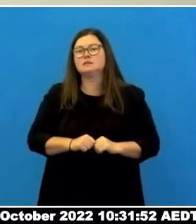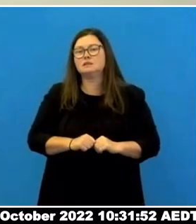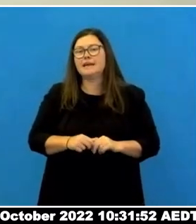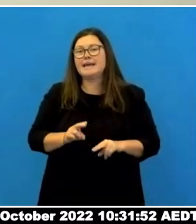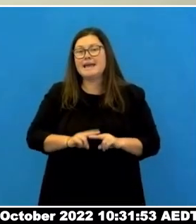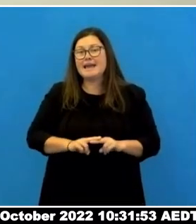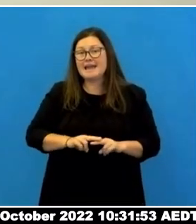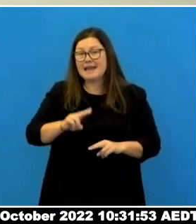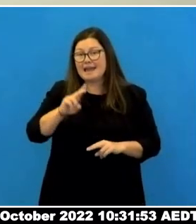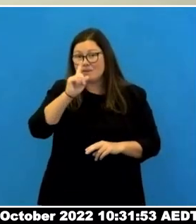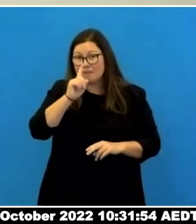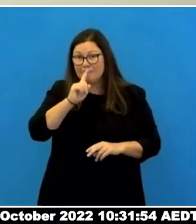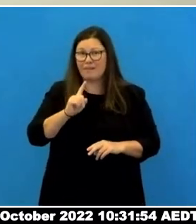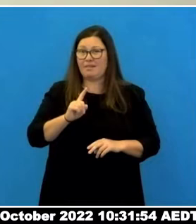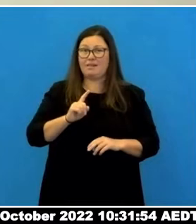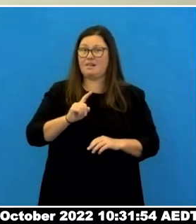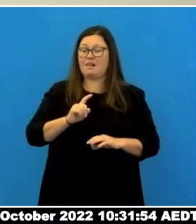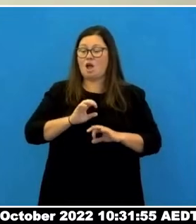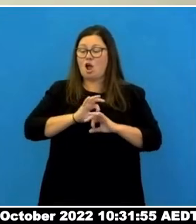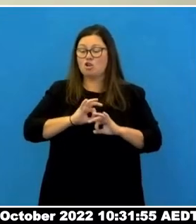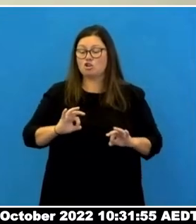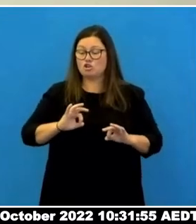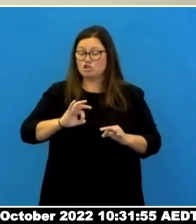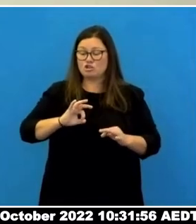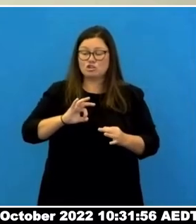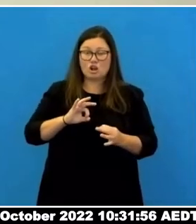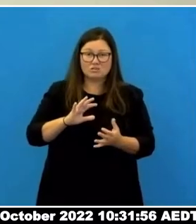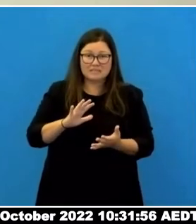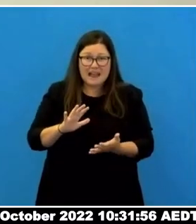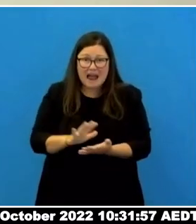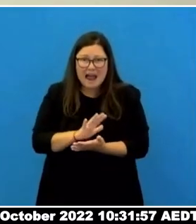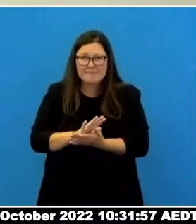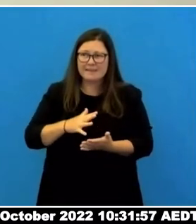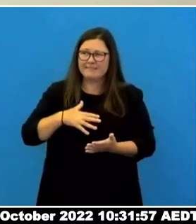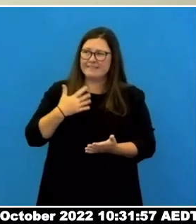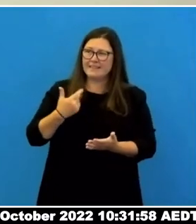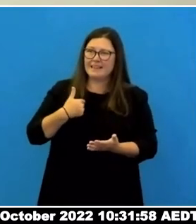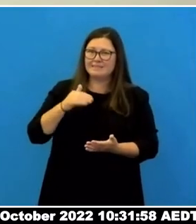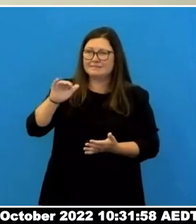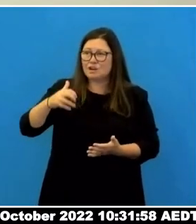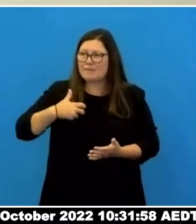the remedies that they seek, are forced to go to the court systems, and most of the people we are talking about don't have the means